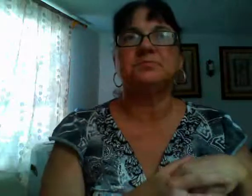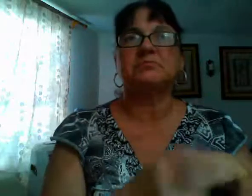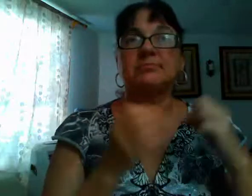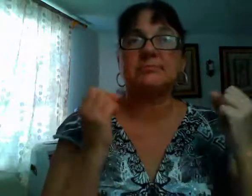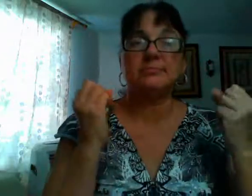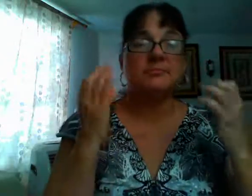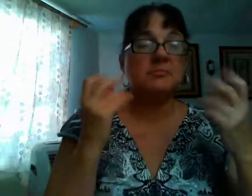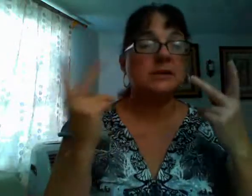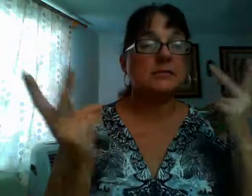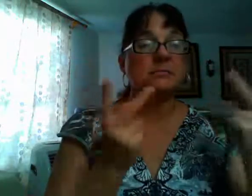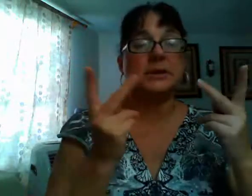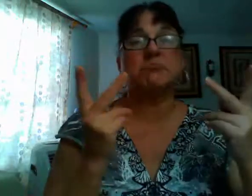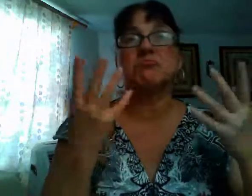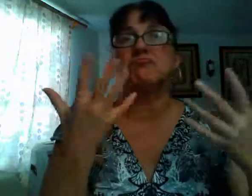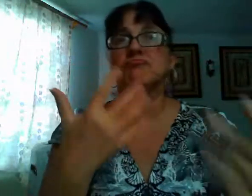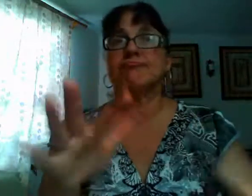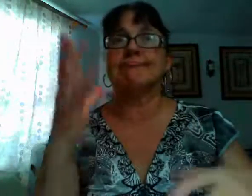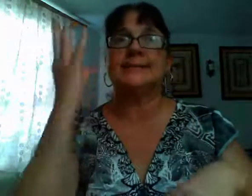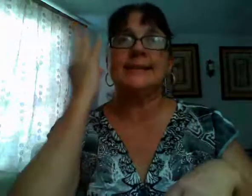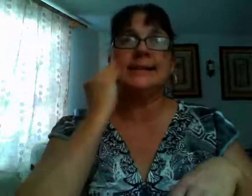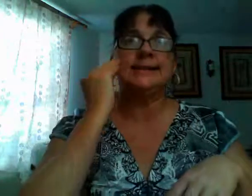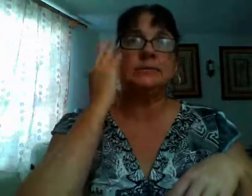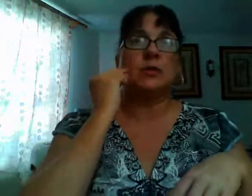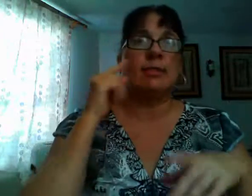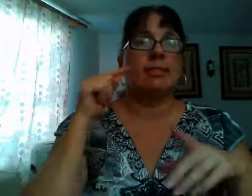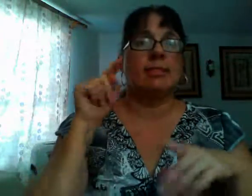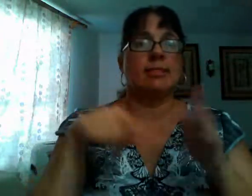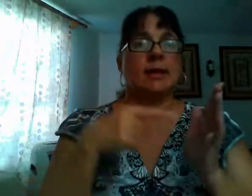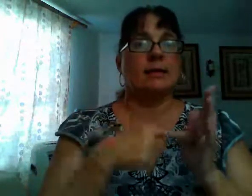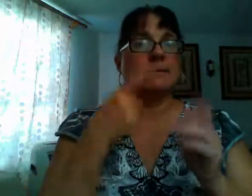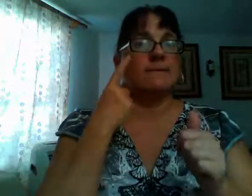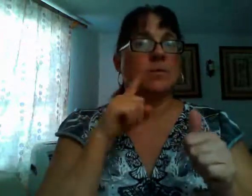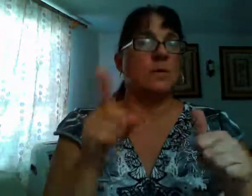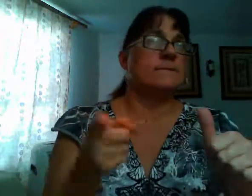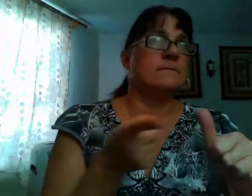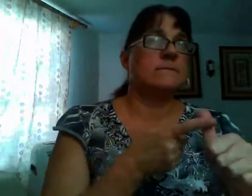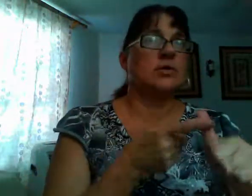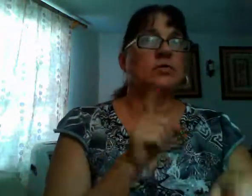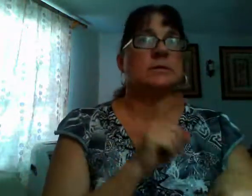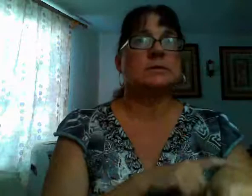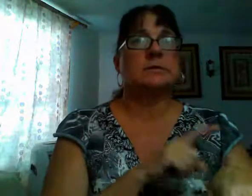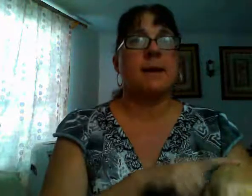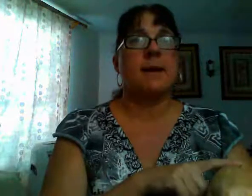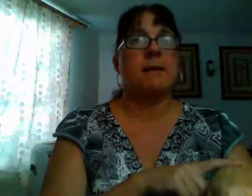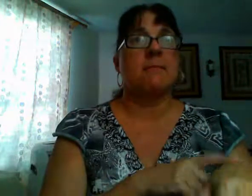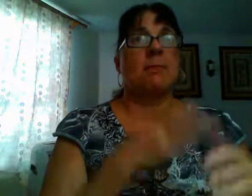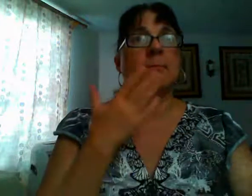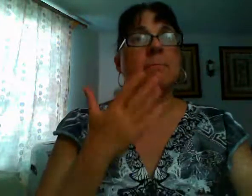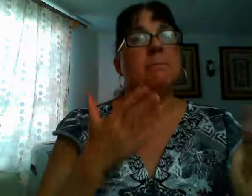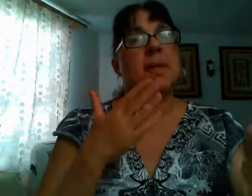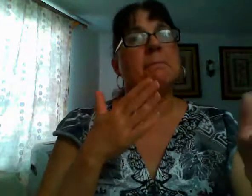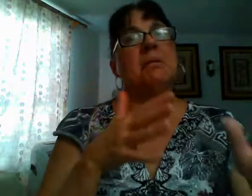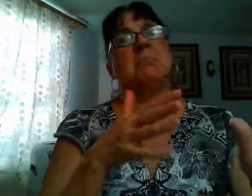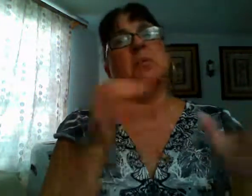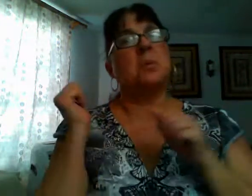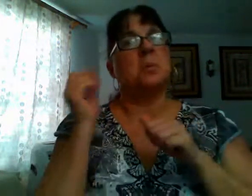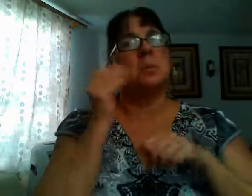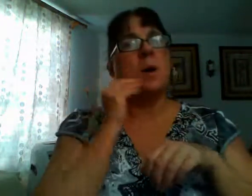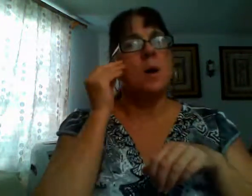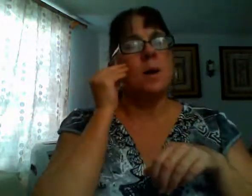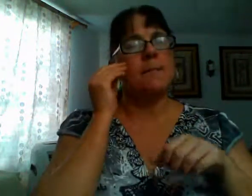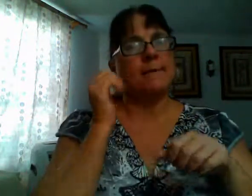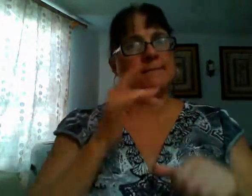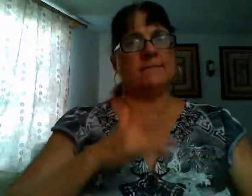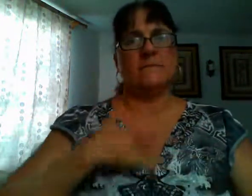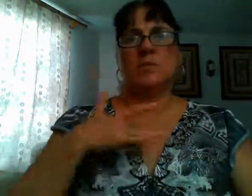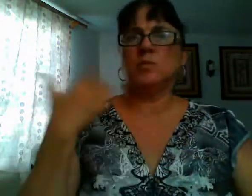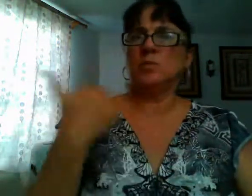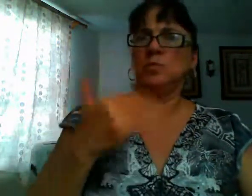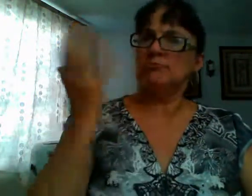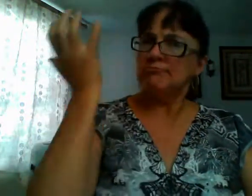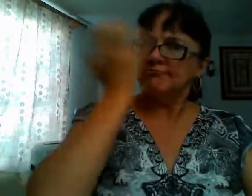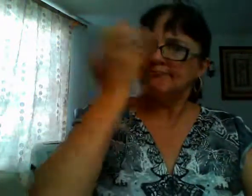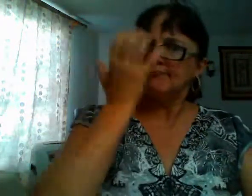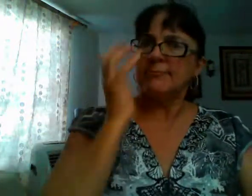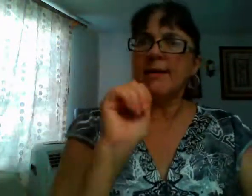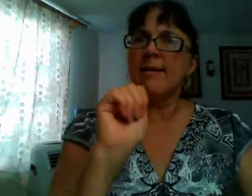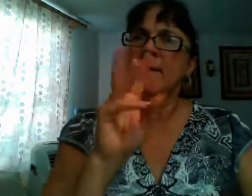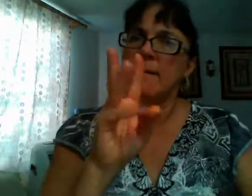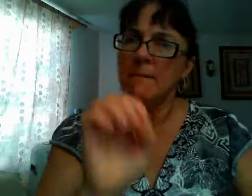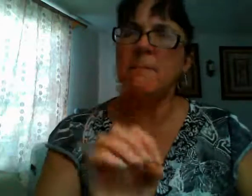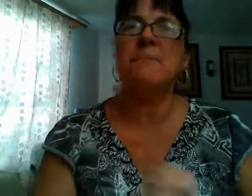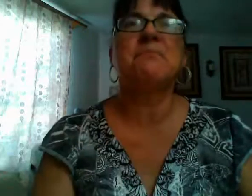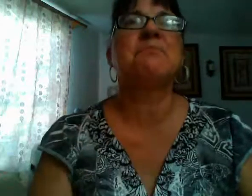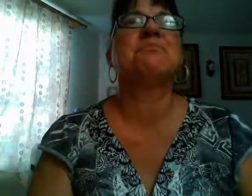Many people who have experienced this for the first time may leave with a feeling of awe.